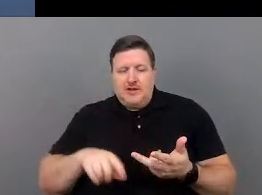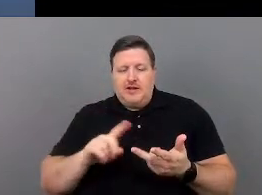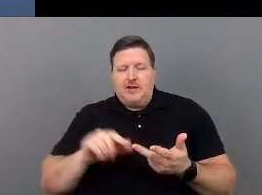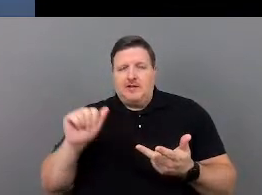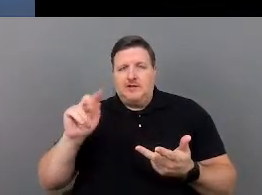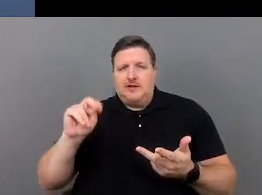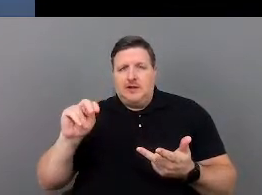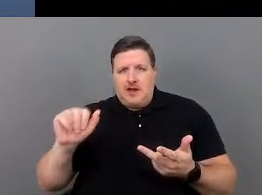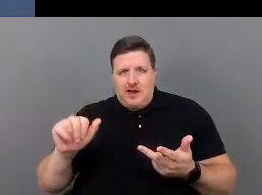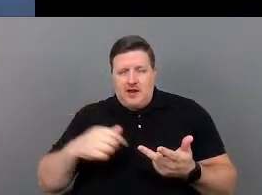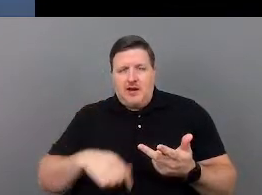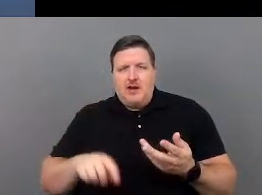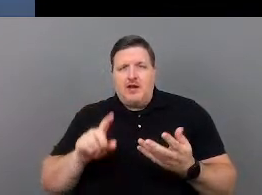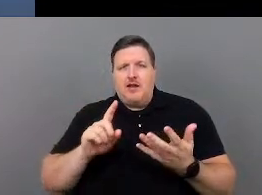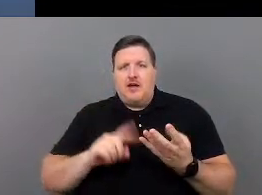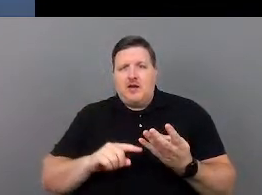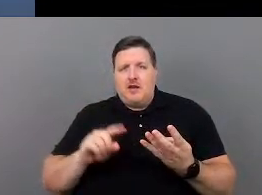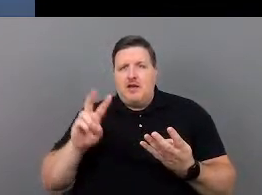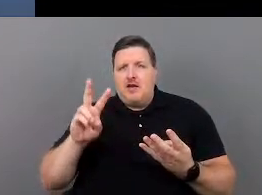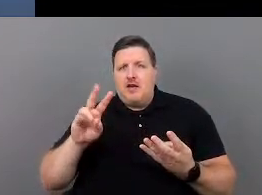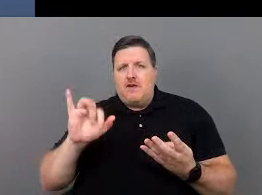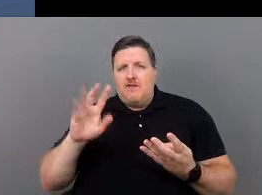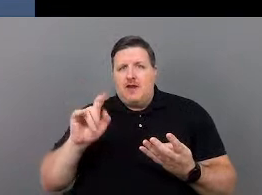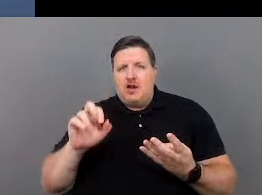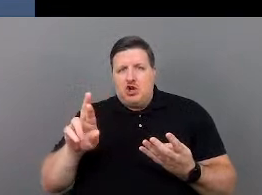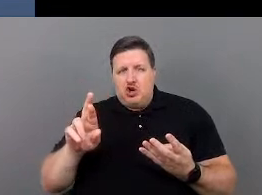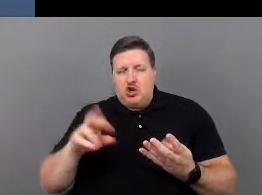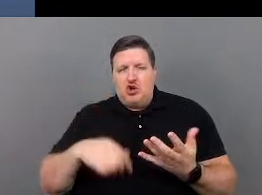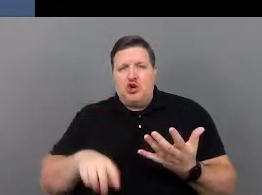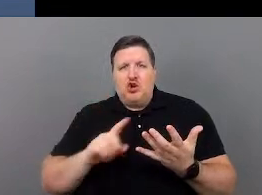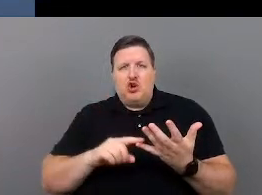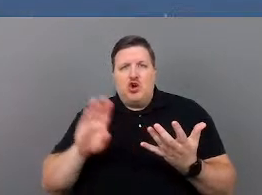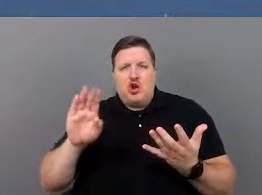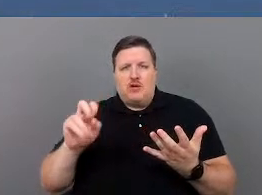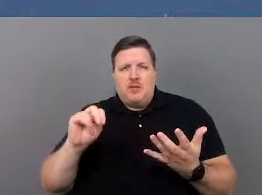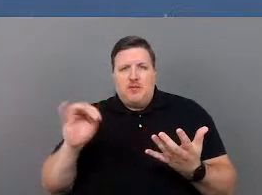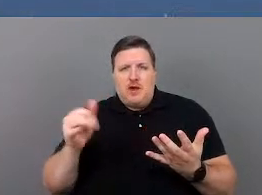SPEAKER 41 IS CHARLIE. ≫ HI, CAN YOU HEAR ME? ≫ COUNCIL PRESIDENT BENDER: YES, WELCOME. ≫ OKAY. THANK YOU.